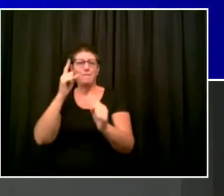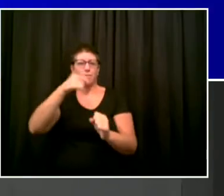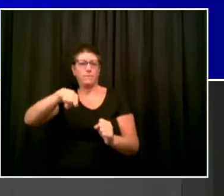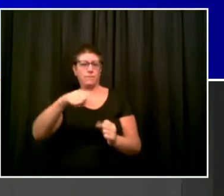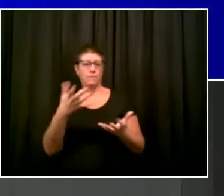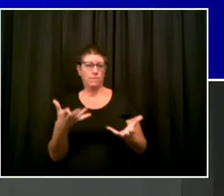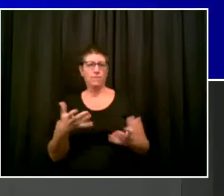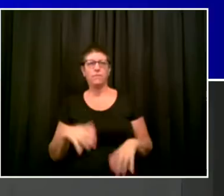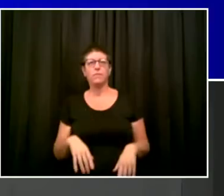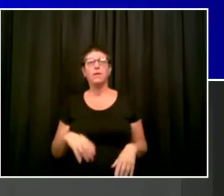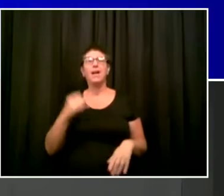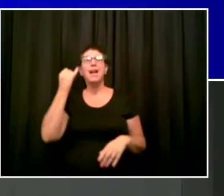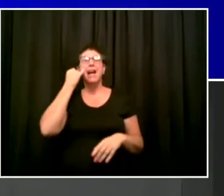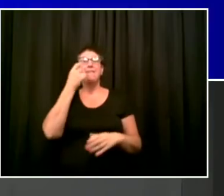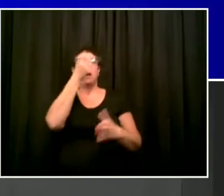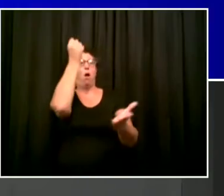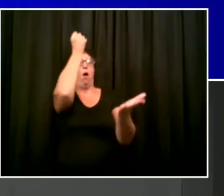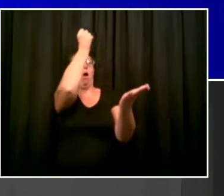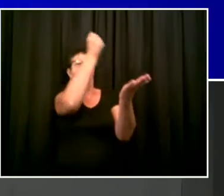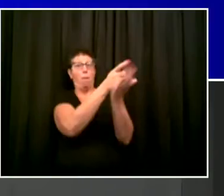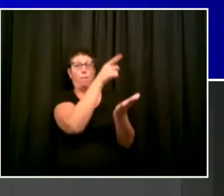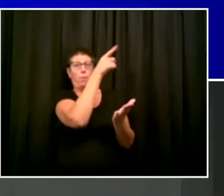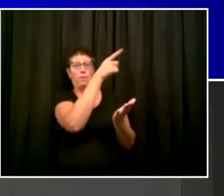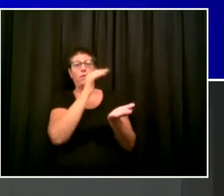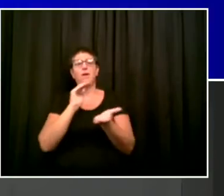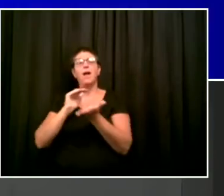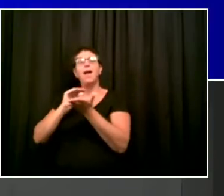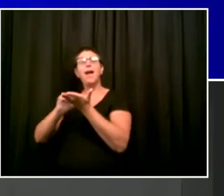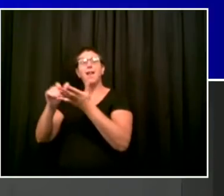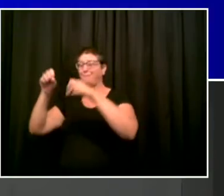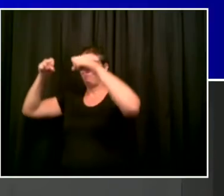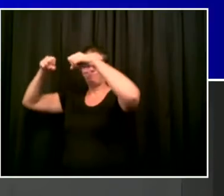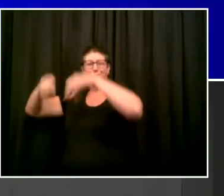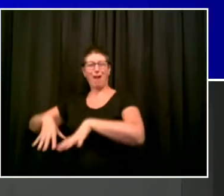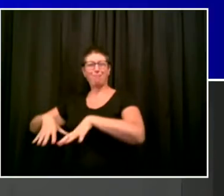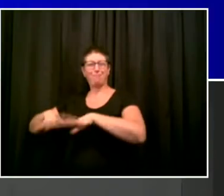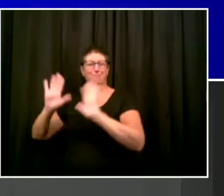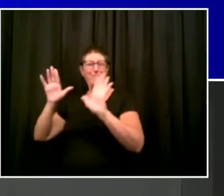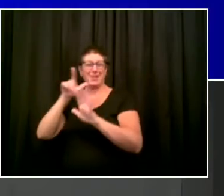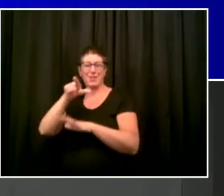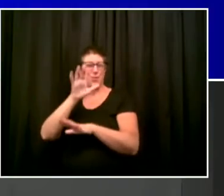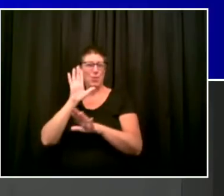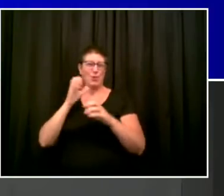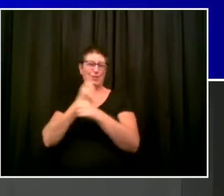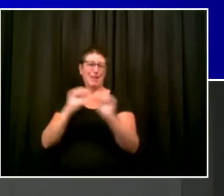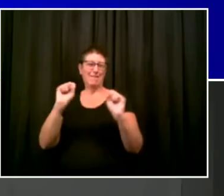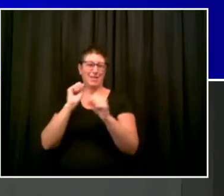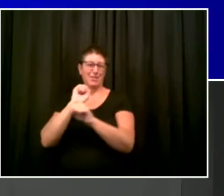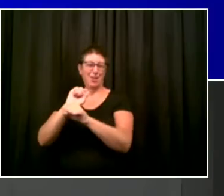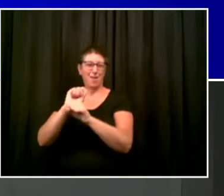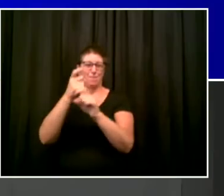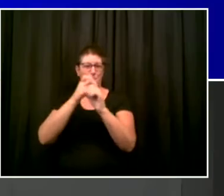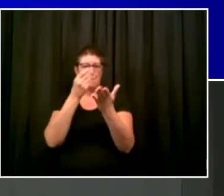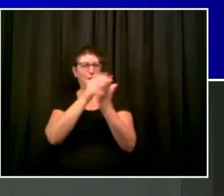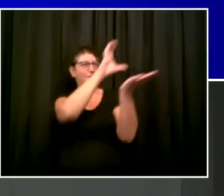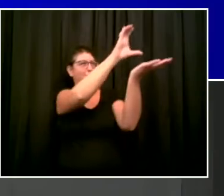STEUPP E THPATH TO LONG-TERM BORROWING. THAT'S WHAT WE LLWI BE WOKRIN G